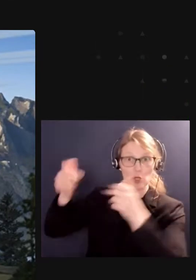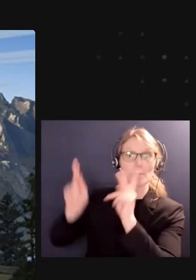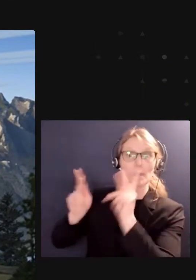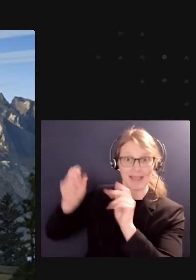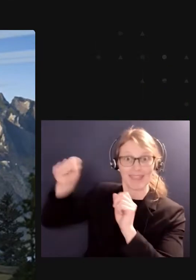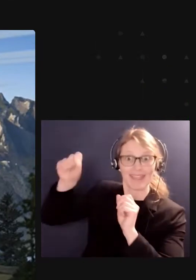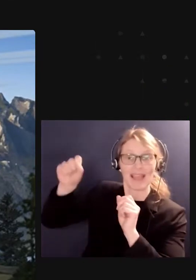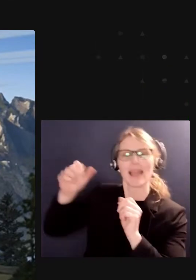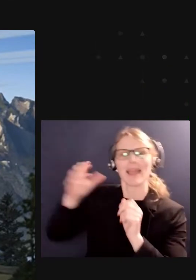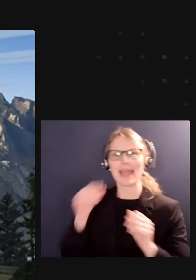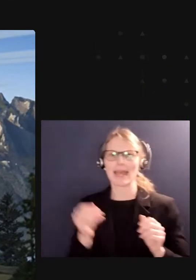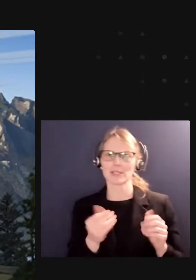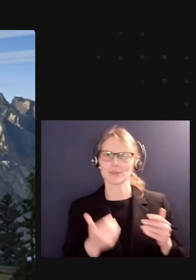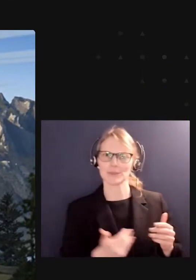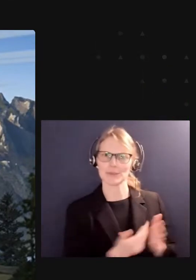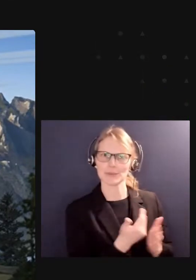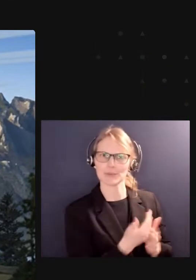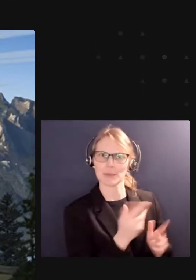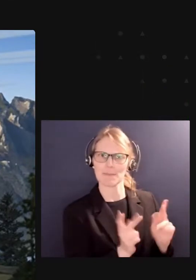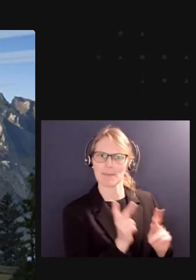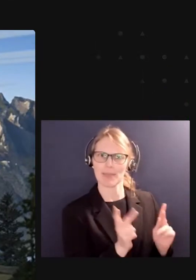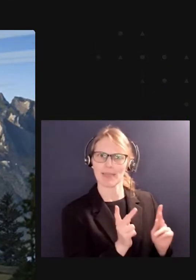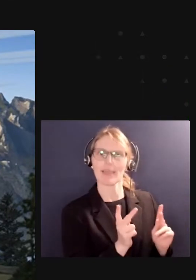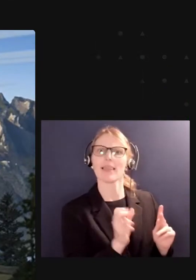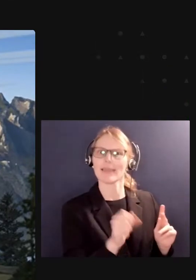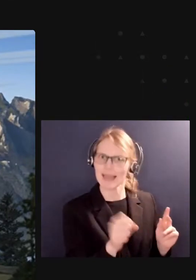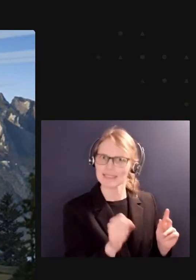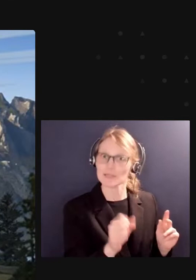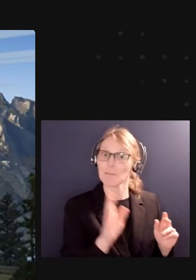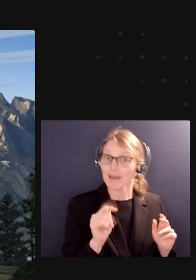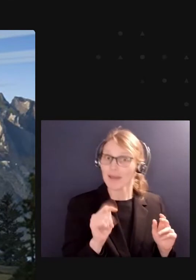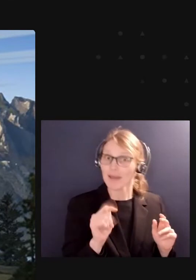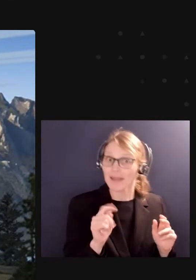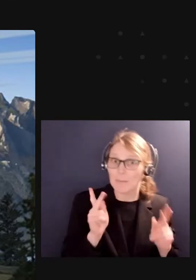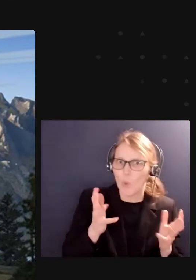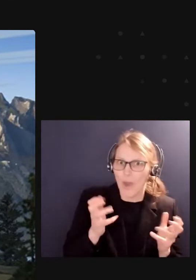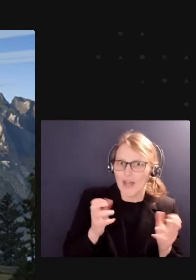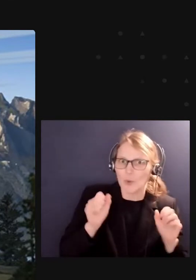want to be able to see where they can go. And I think that really across the industry,